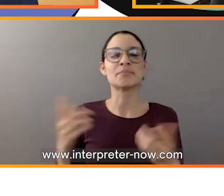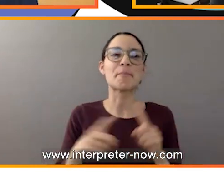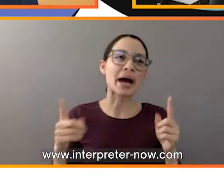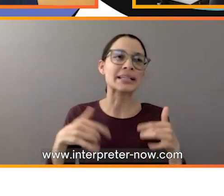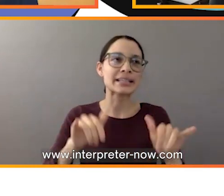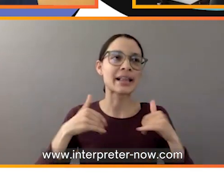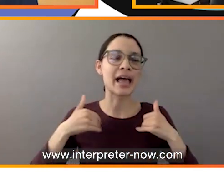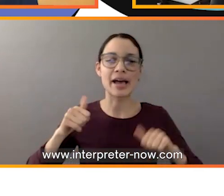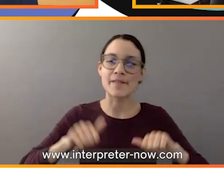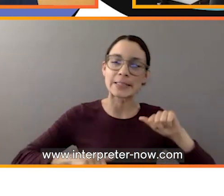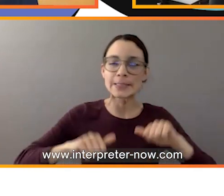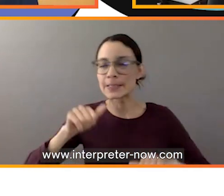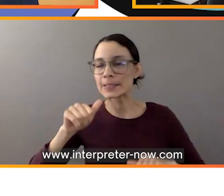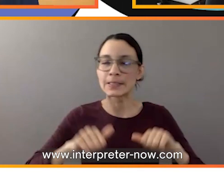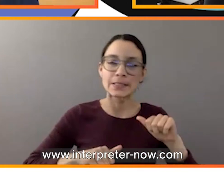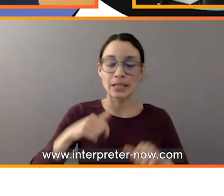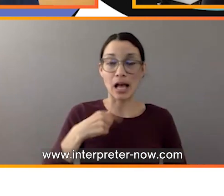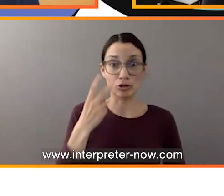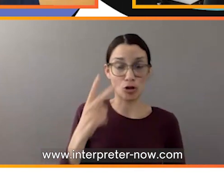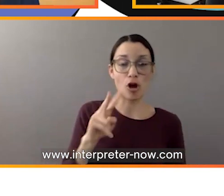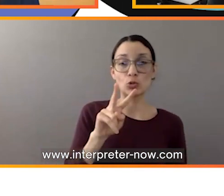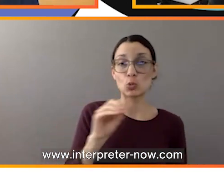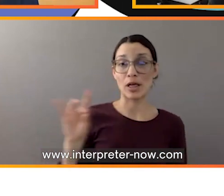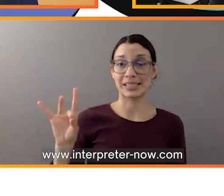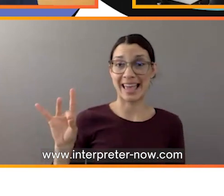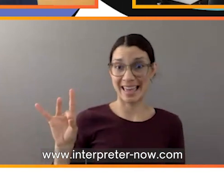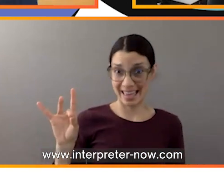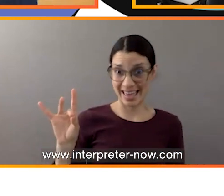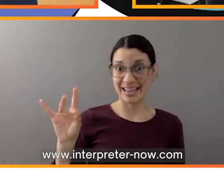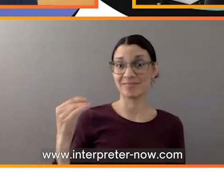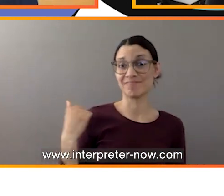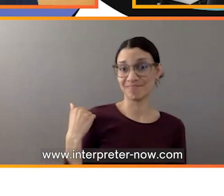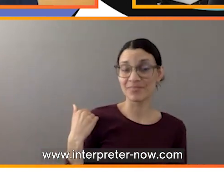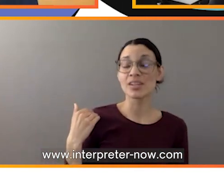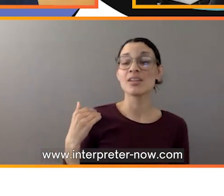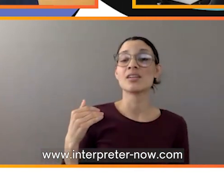put a bias to people who just build fast, or people who talk and look a certain way to pattern-matching.